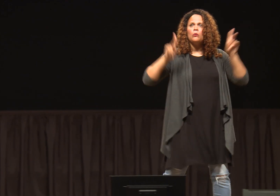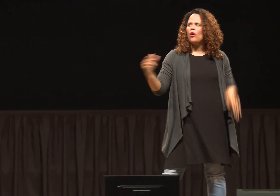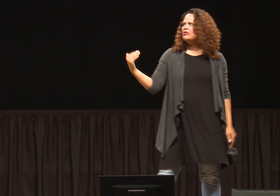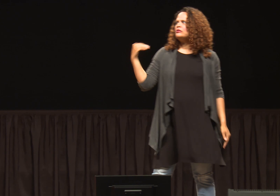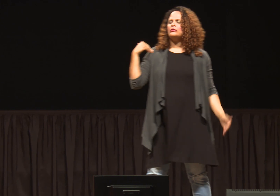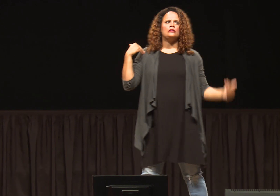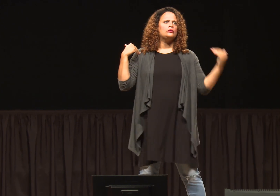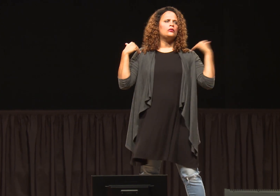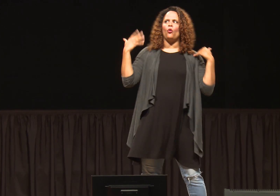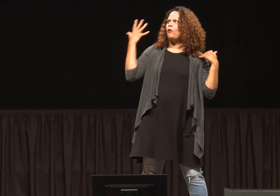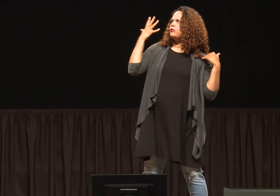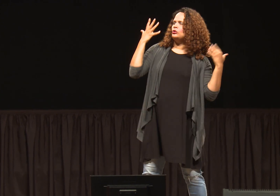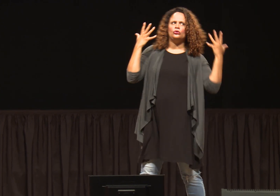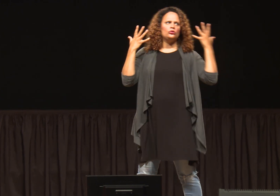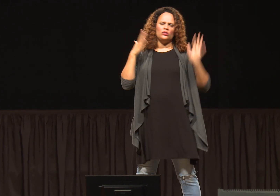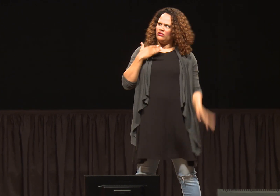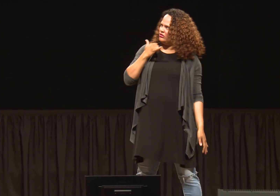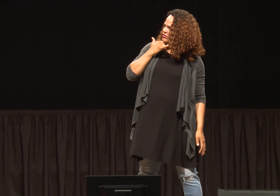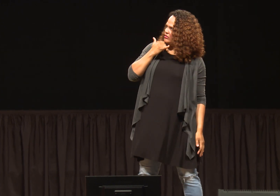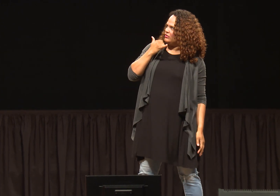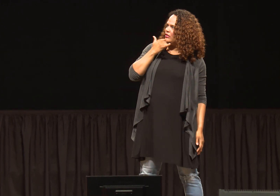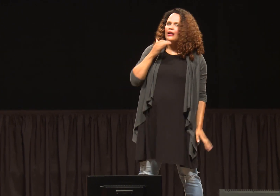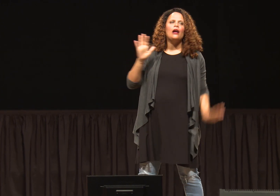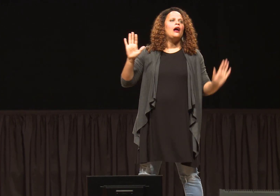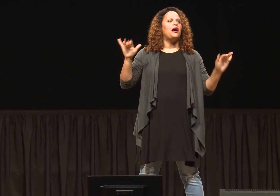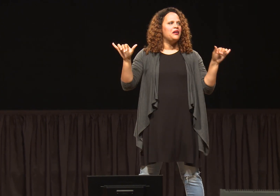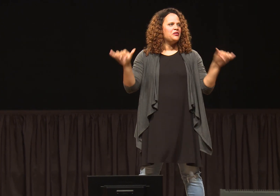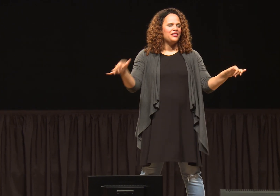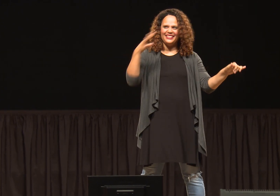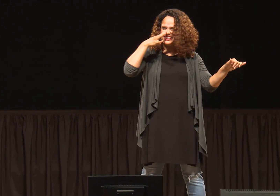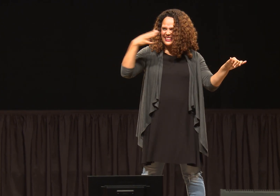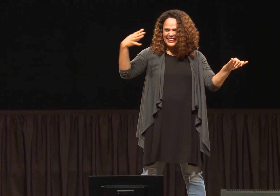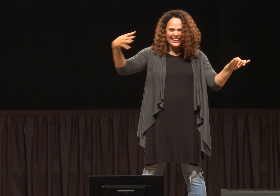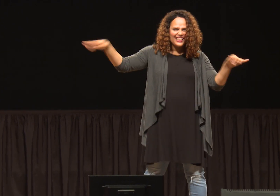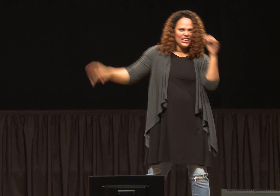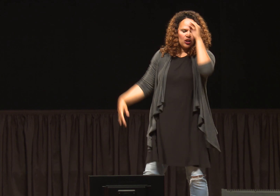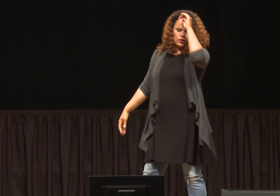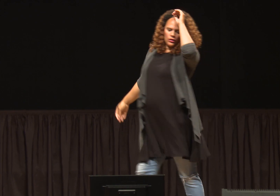People always tell me to stop and I have to wonder if I'm doing something wrong. Oh, I'll just ignore it.